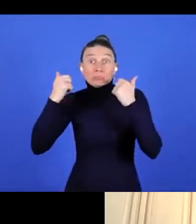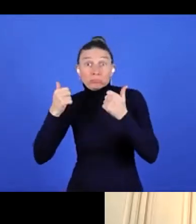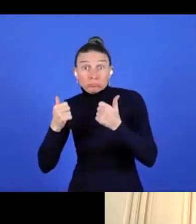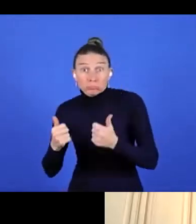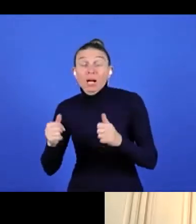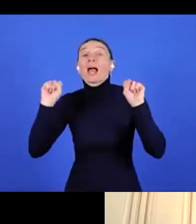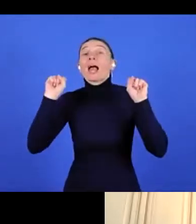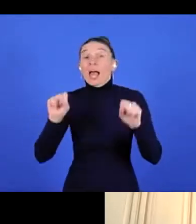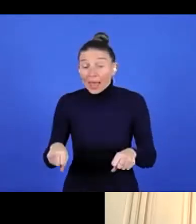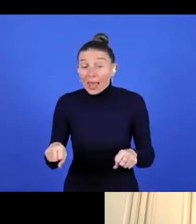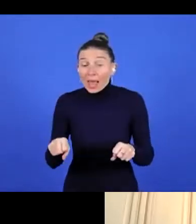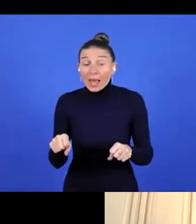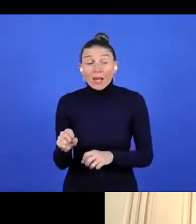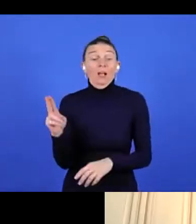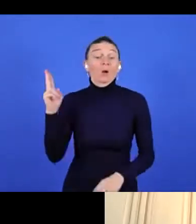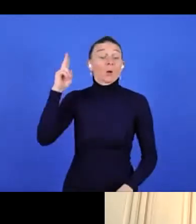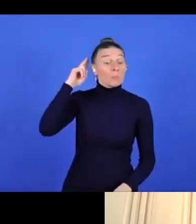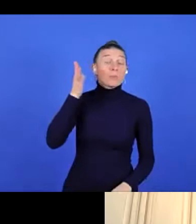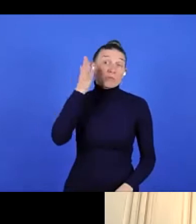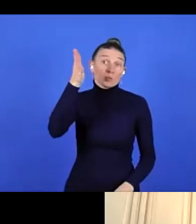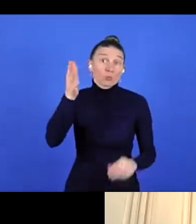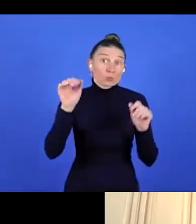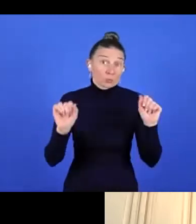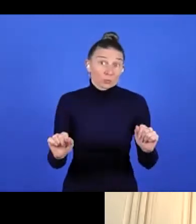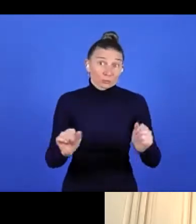that cochlear implants are available, if I should lose more of my